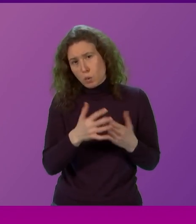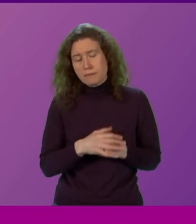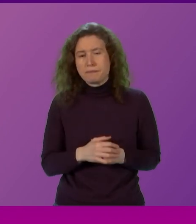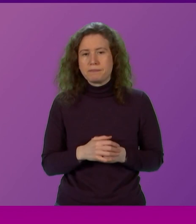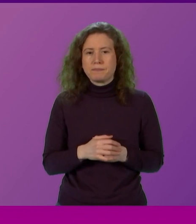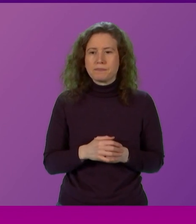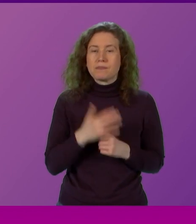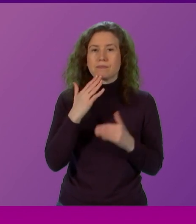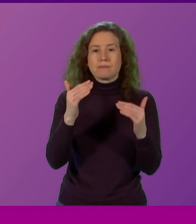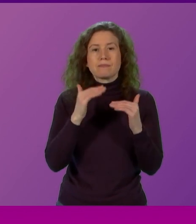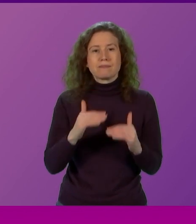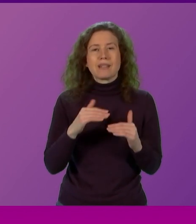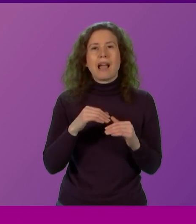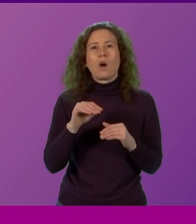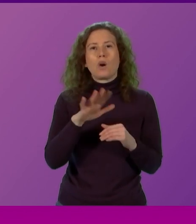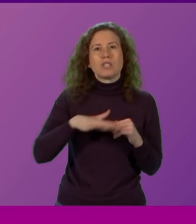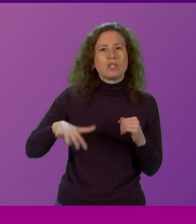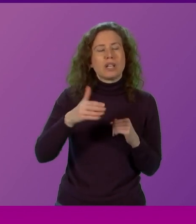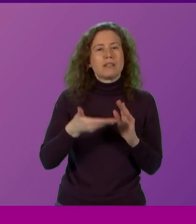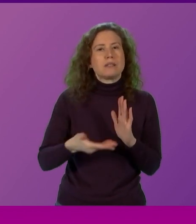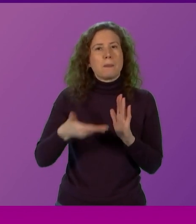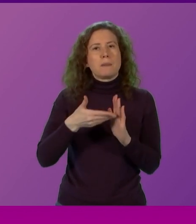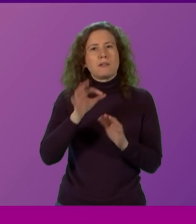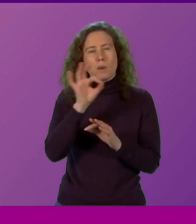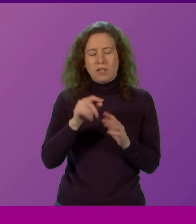We move to constituency questions and general supplementaries.